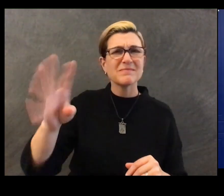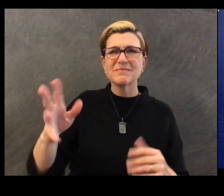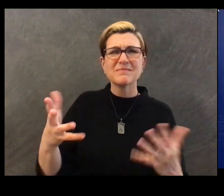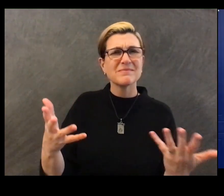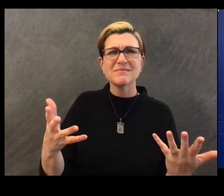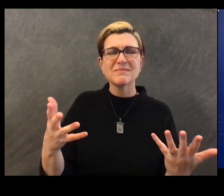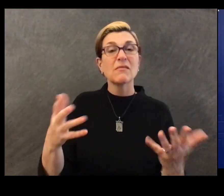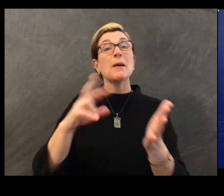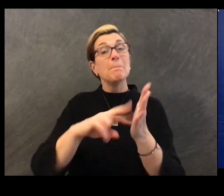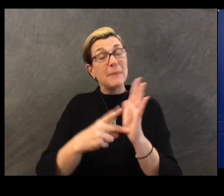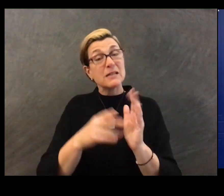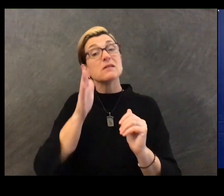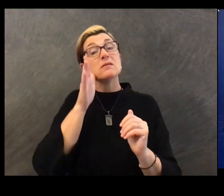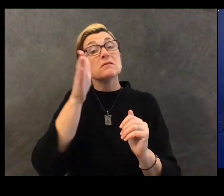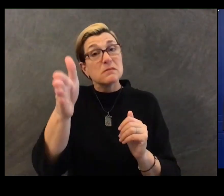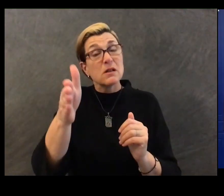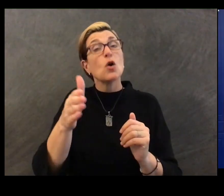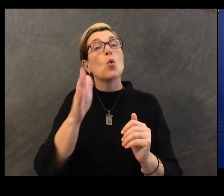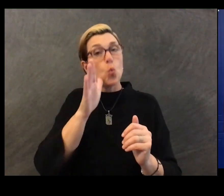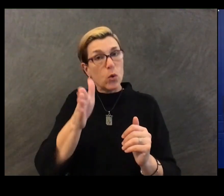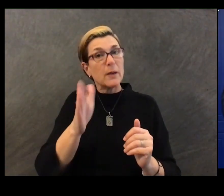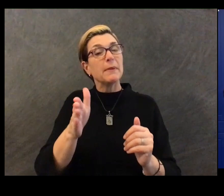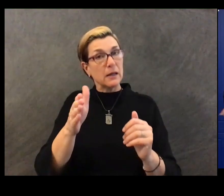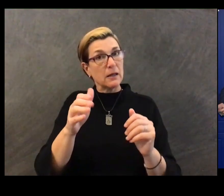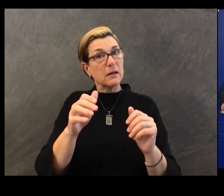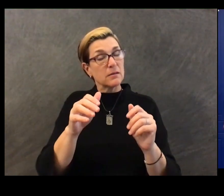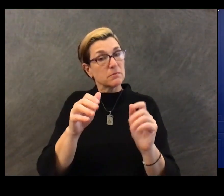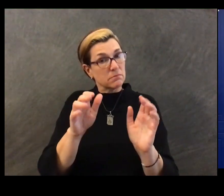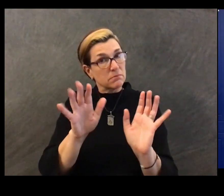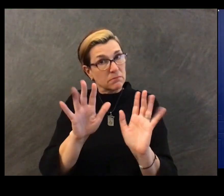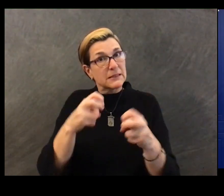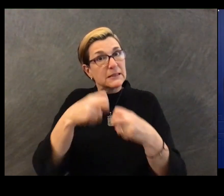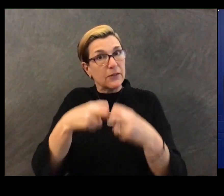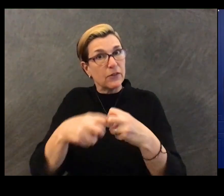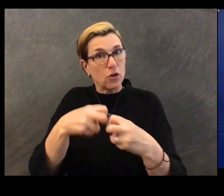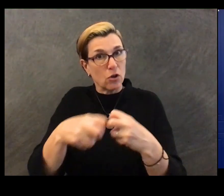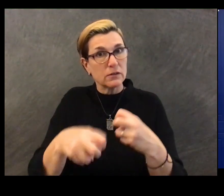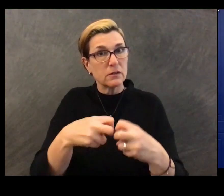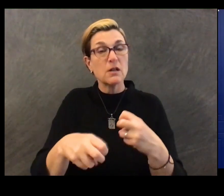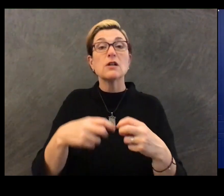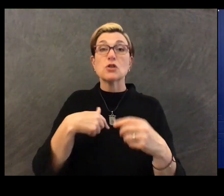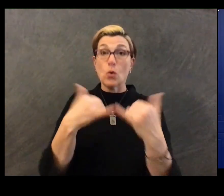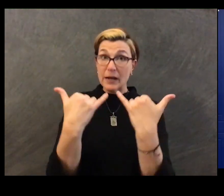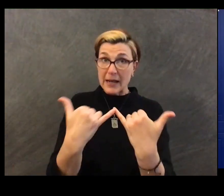because we have to distinguish between the two and what I was wanting to do and when I again here is appeal to the American